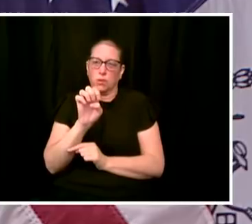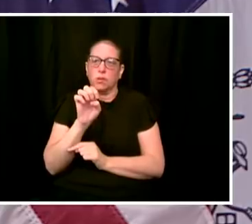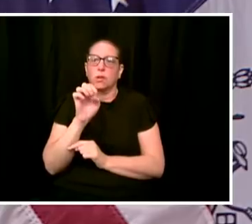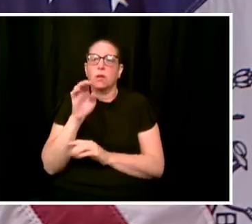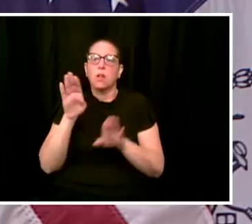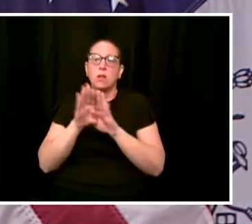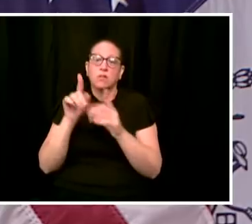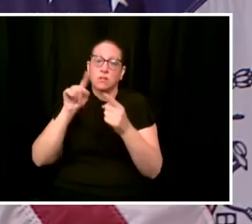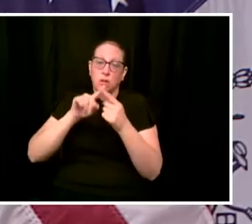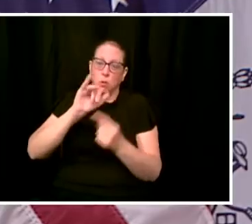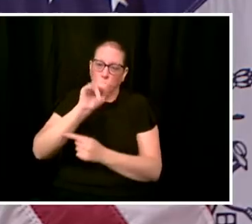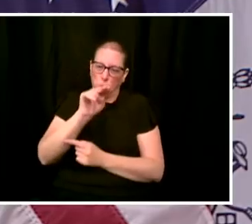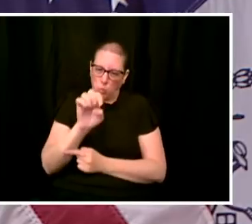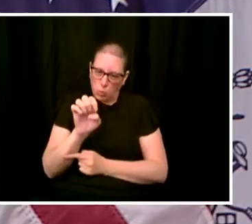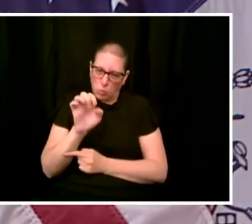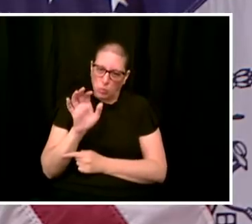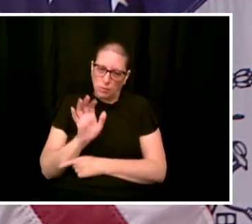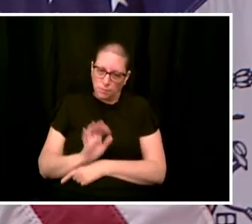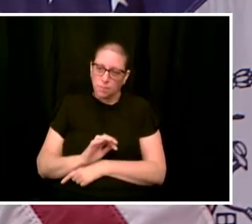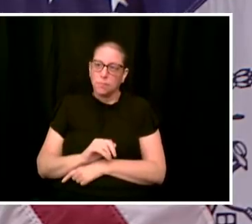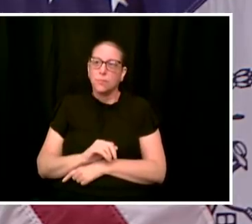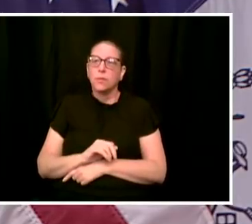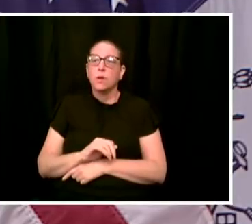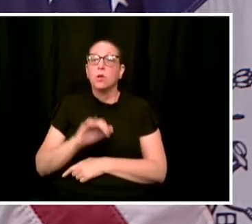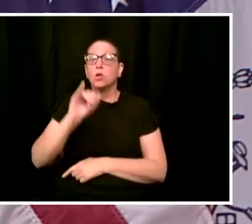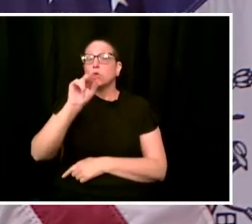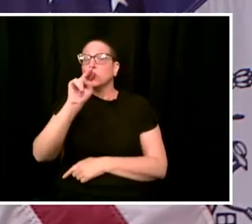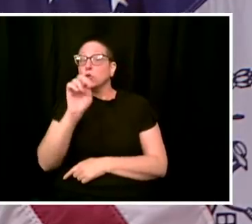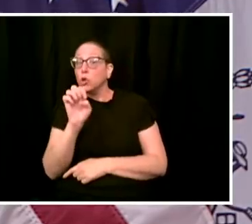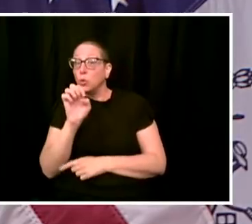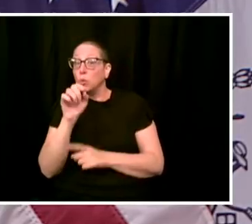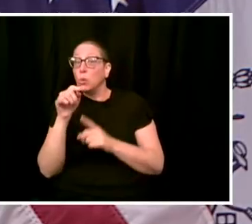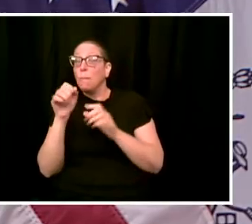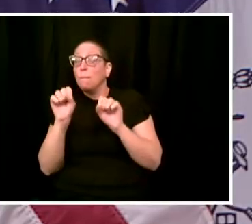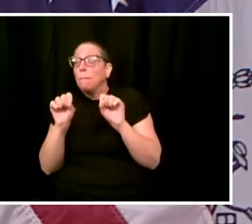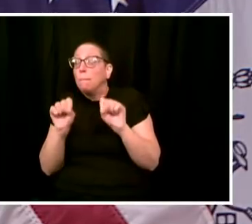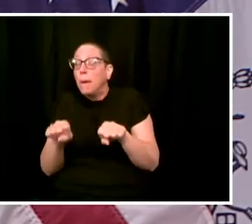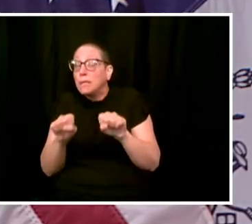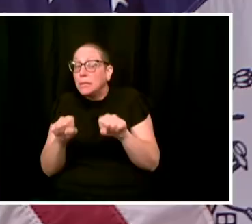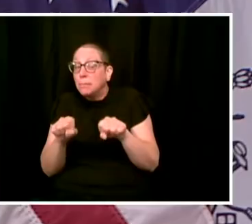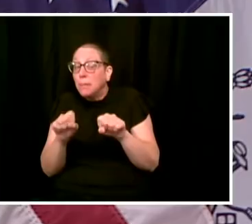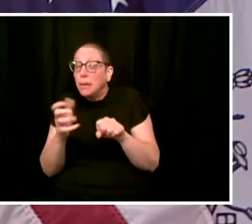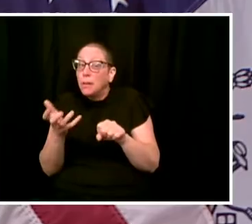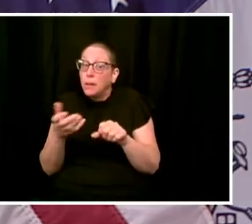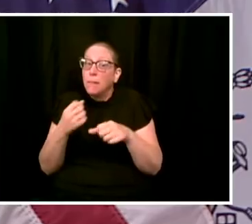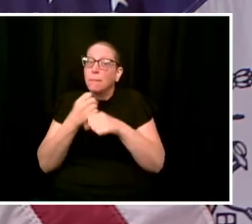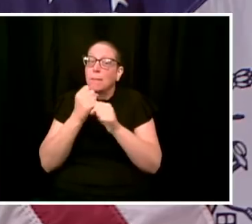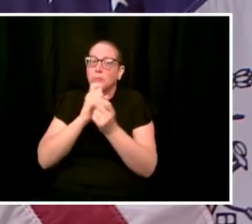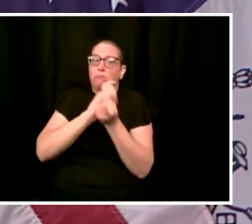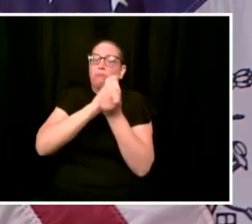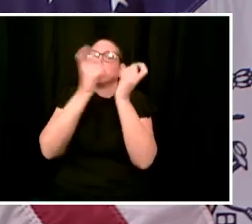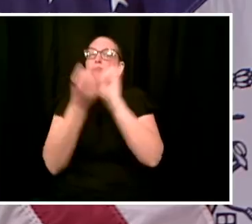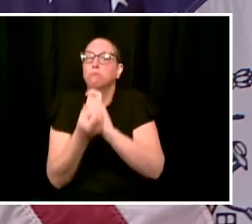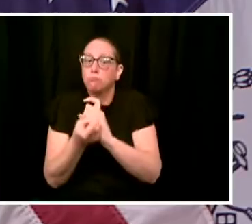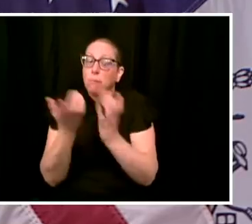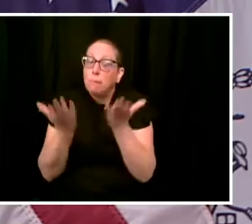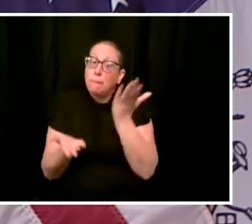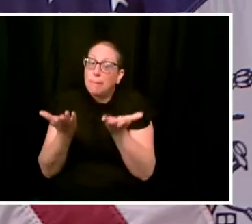RULS HAPN R G INTO JUNE. SO I THINK IT'S FAIR TO SAYH TAT JUNE IS WHEN WE'RE POTENTIALLY GOING TO BE ABLE